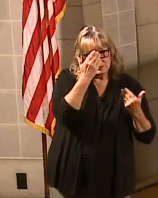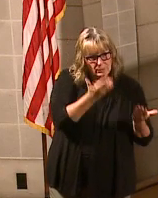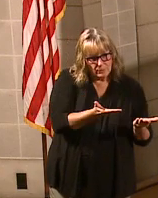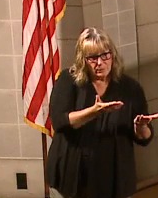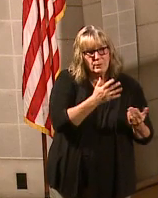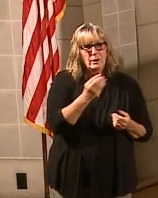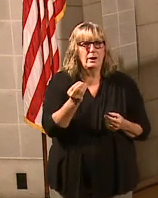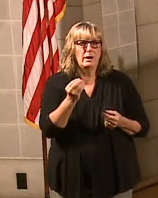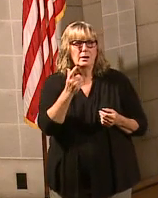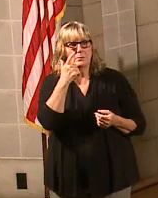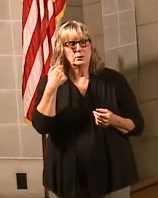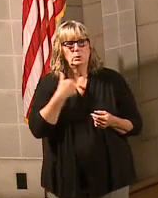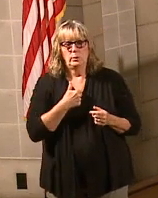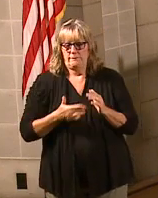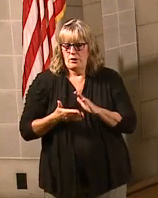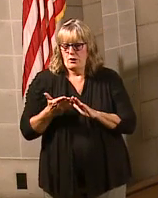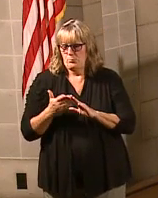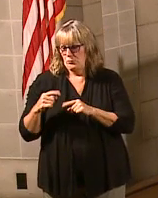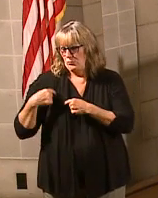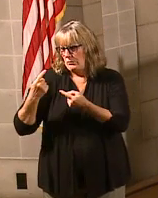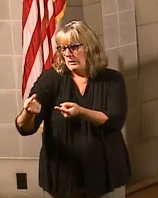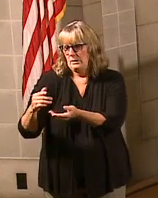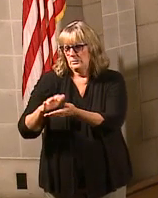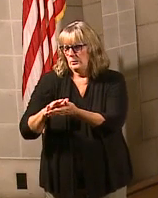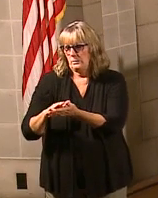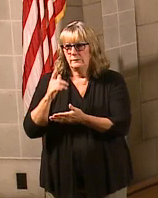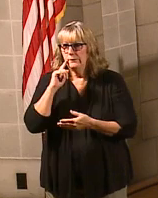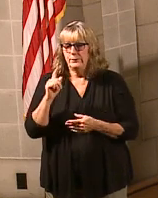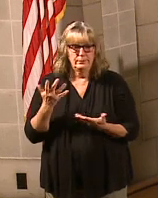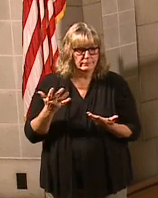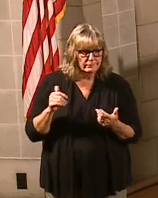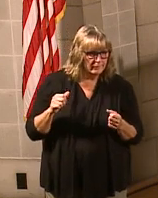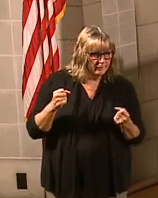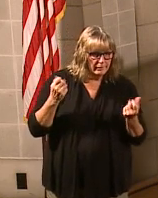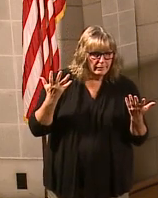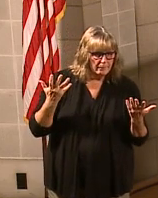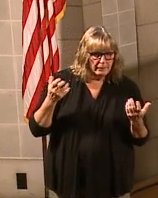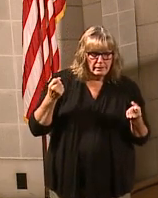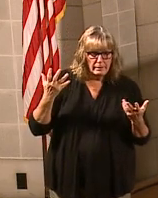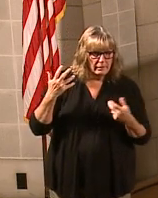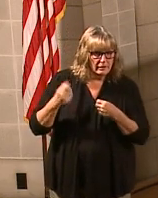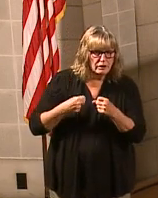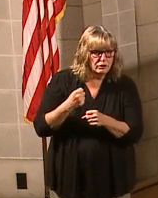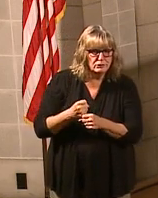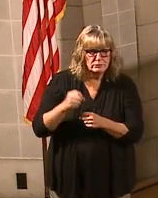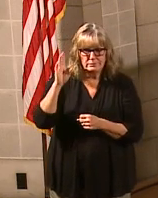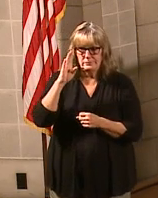I THINK AT THIS POINT NOT